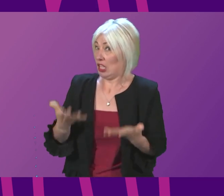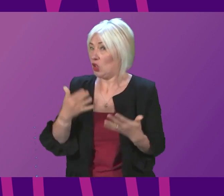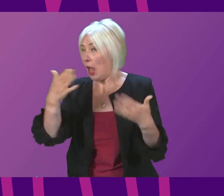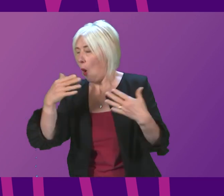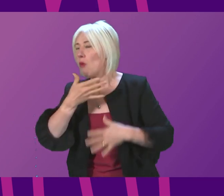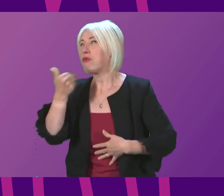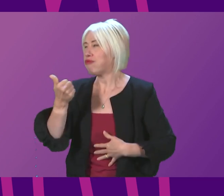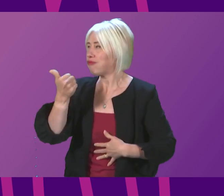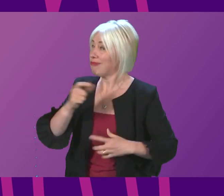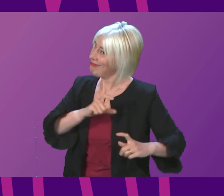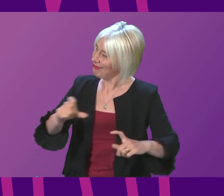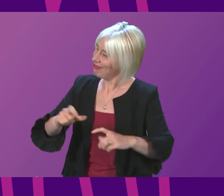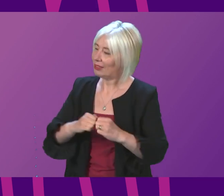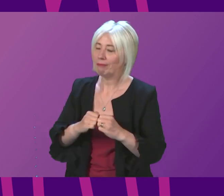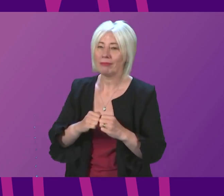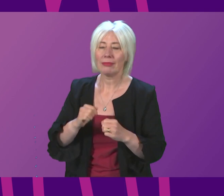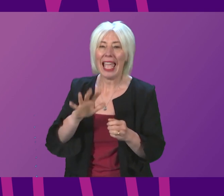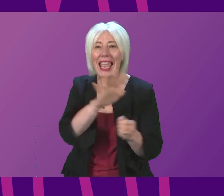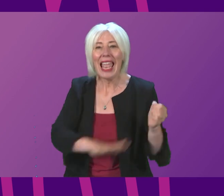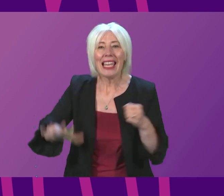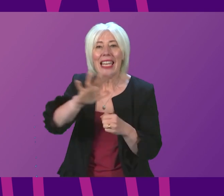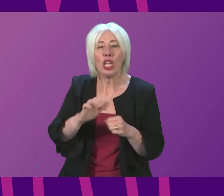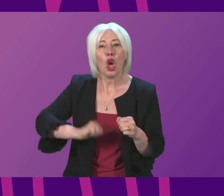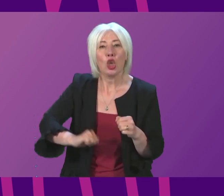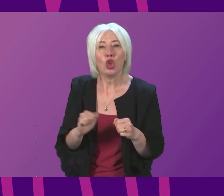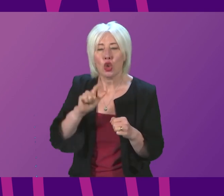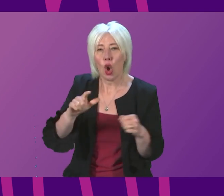NatureScot is the lead Scottish Government public body for access to the countryside.